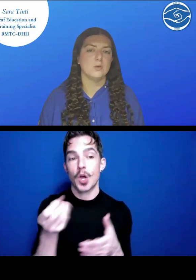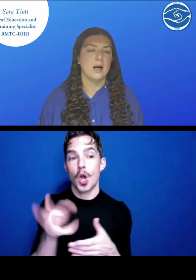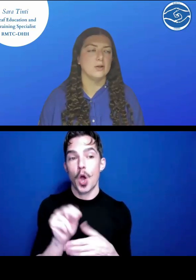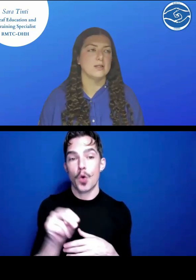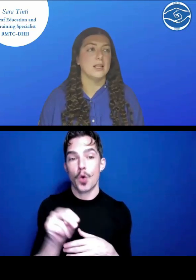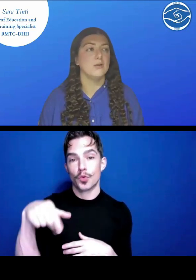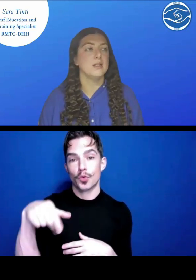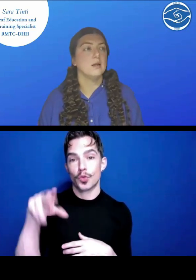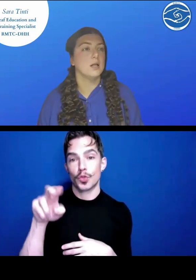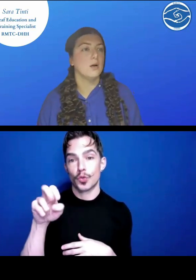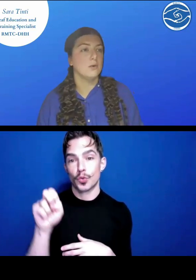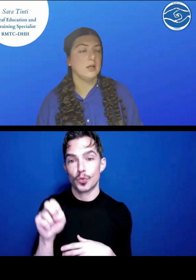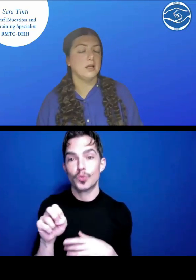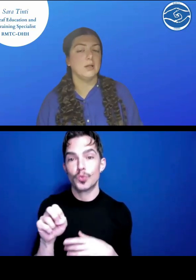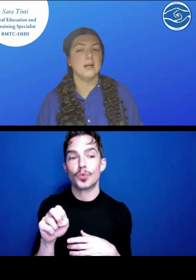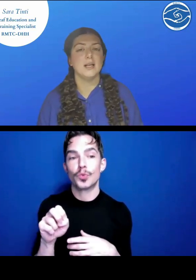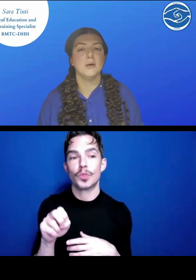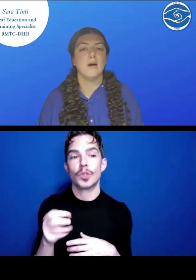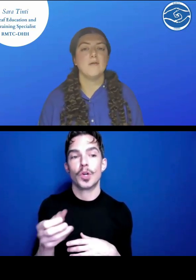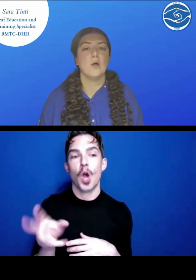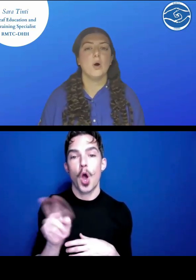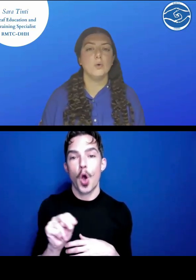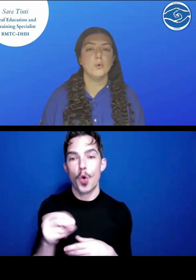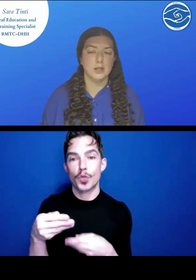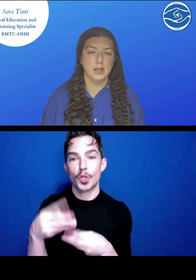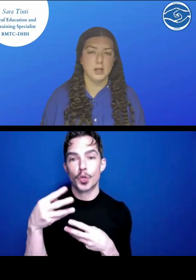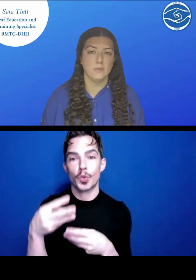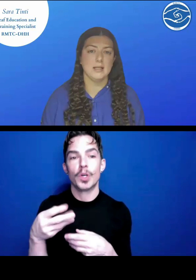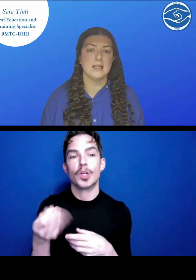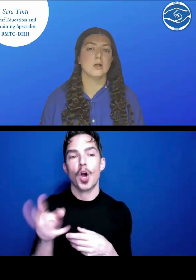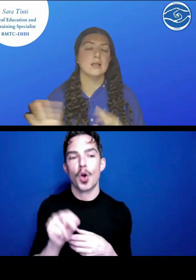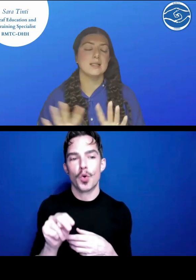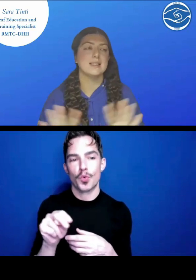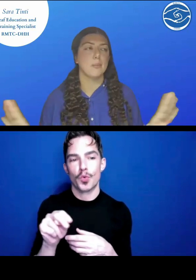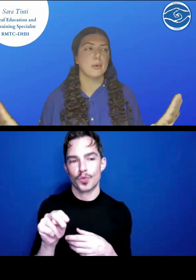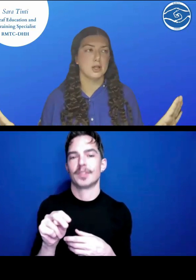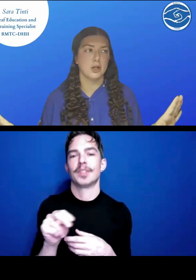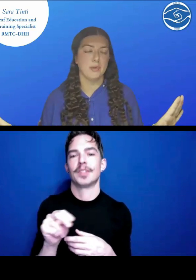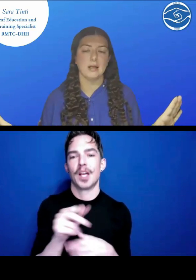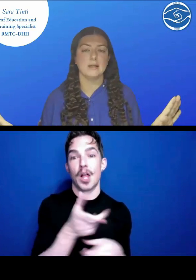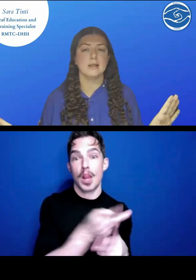as well. Just like you did the loan queue, now you have the own queue because these are separate shipping